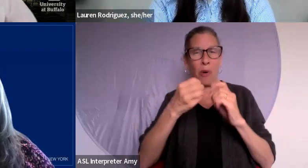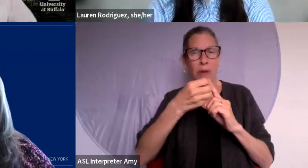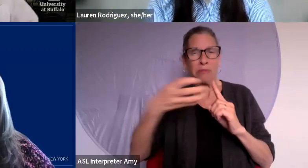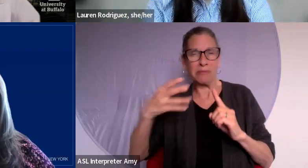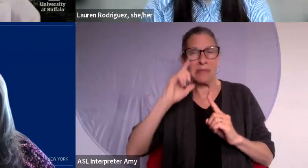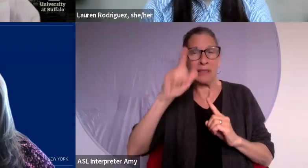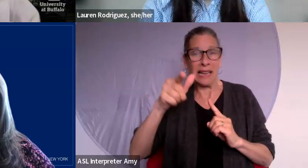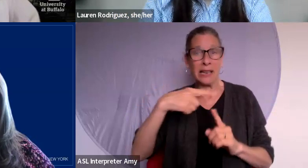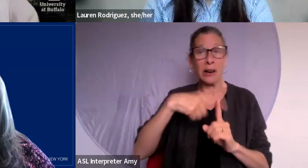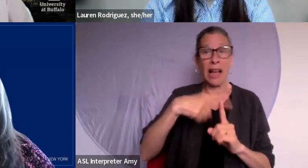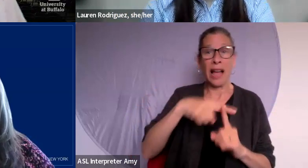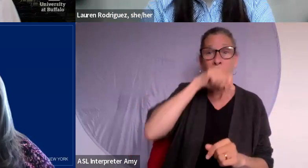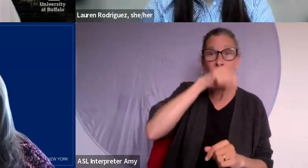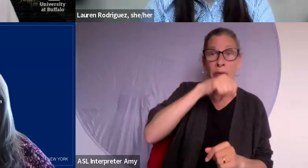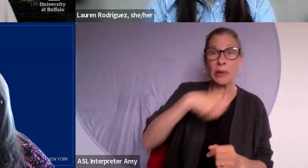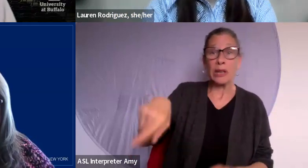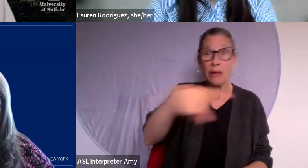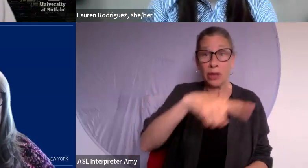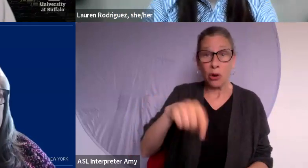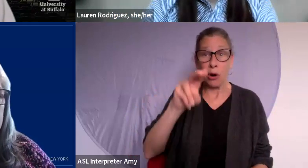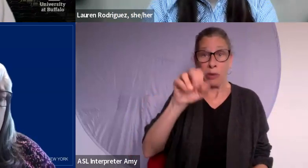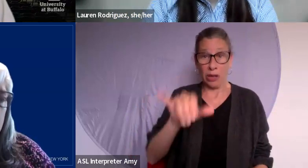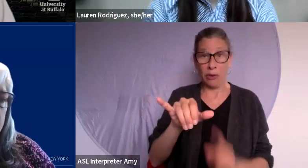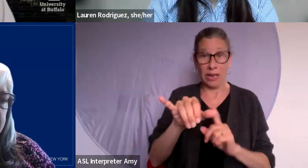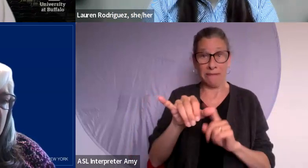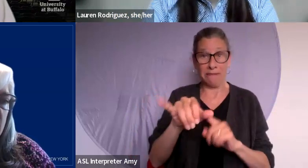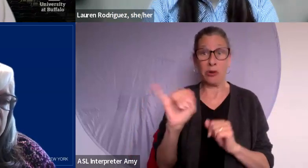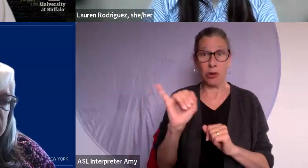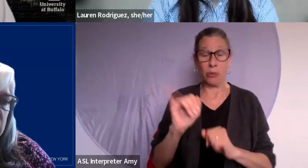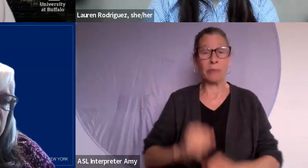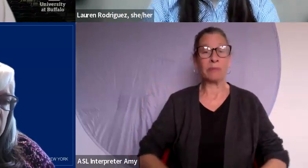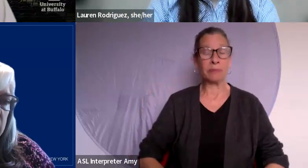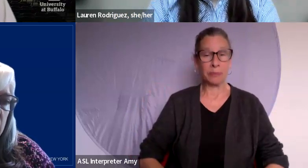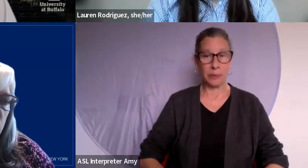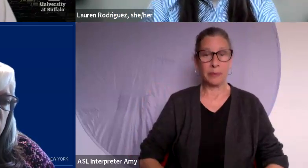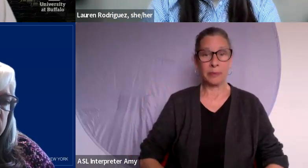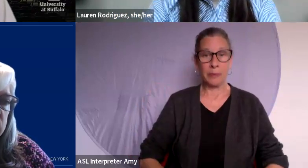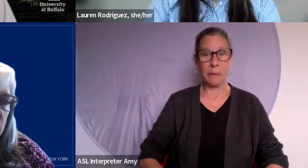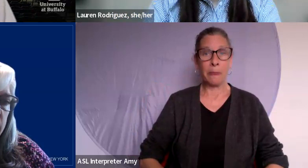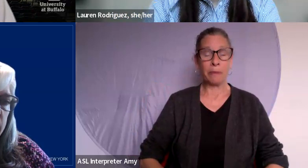we'd actually love to talk with you all at CUNY about. And once